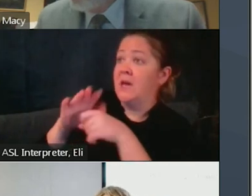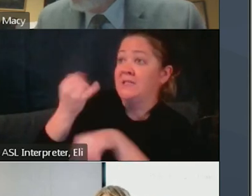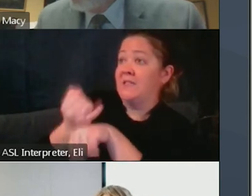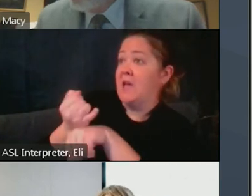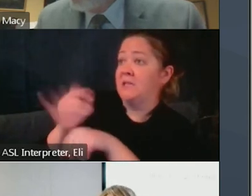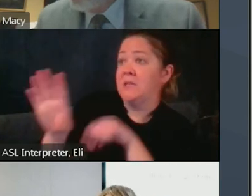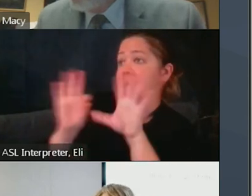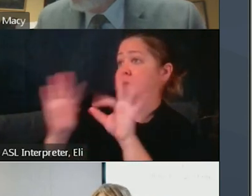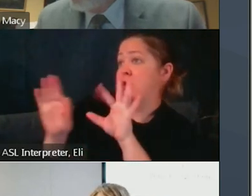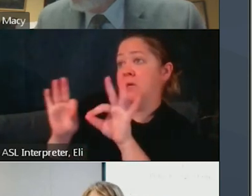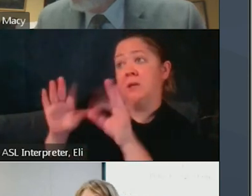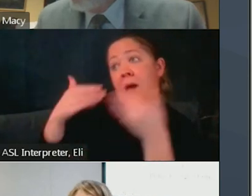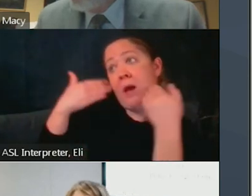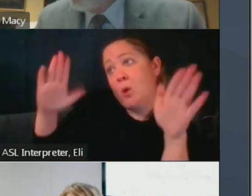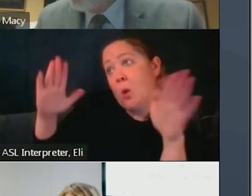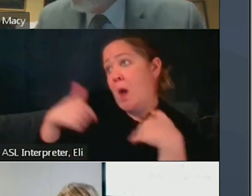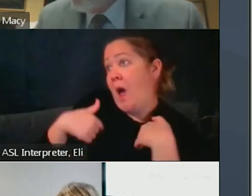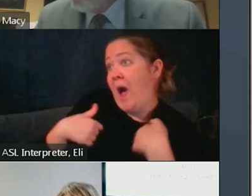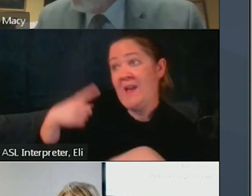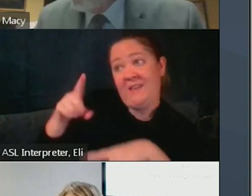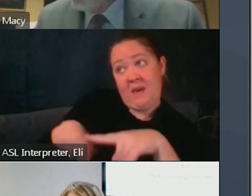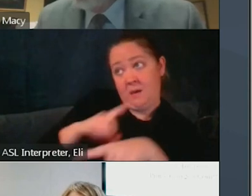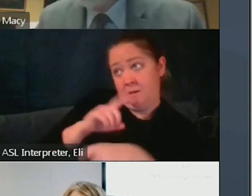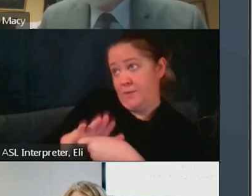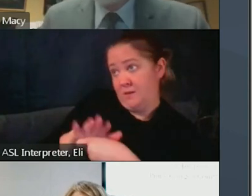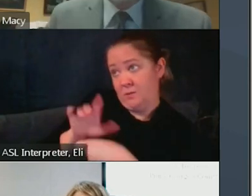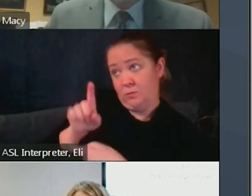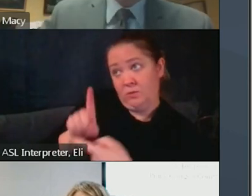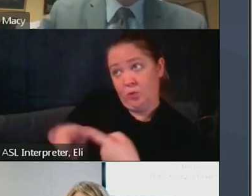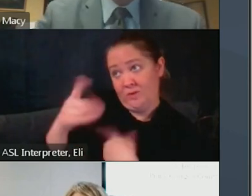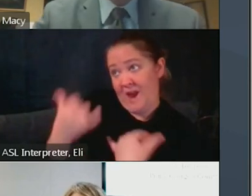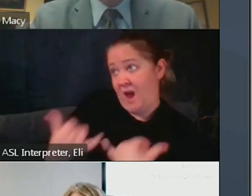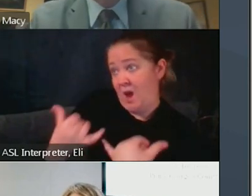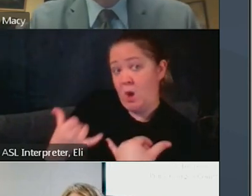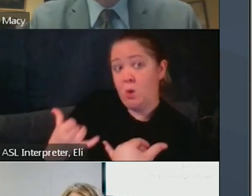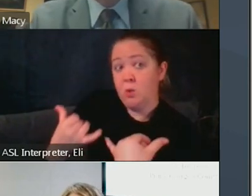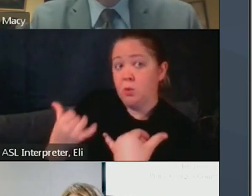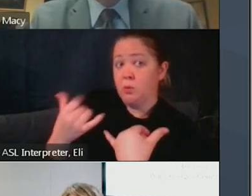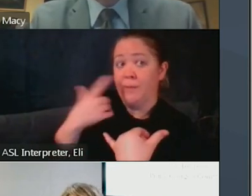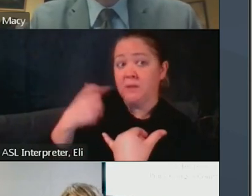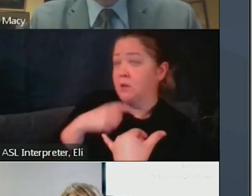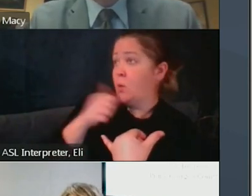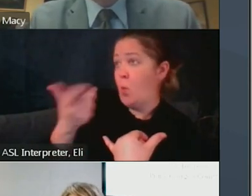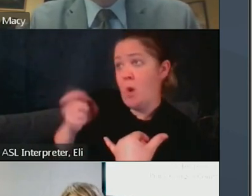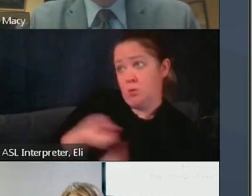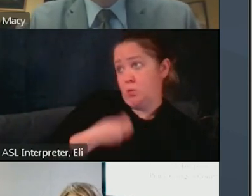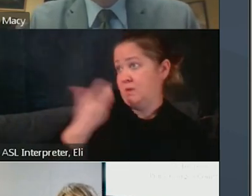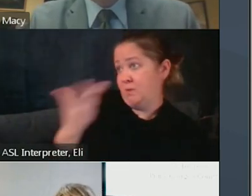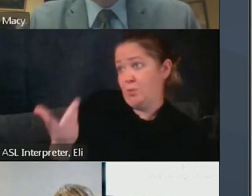I'm not going to make that commitment to you right now. Cause I don't want to say express something that perhaps we can't live up to, but okay.